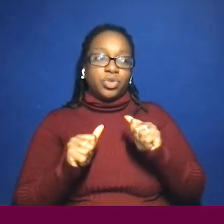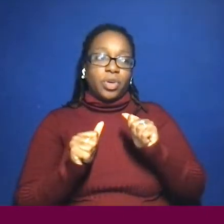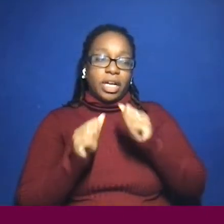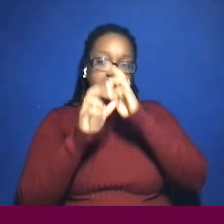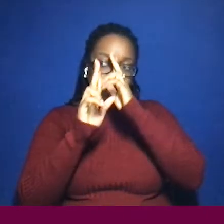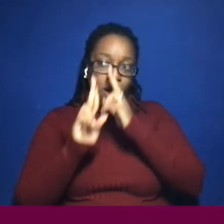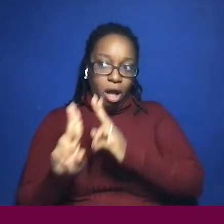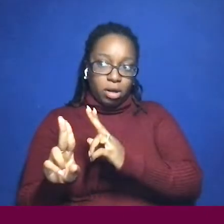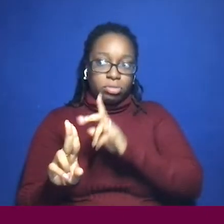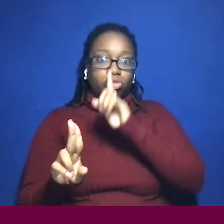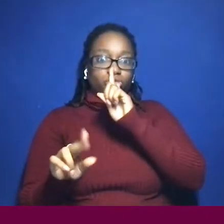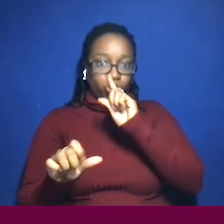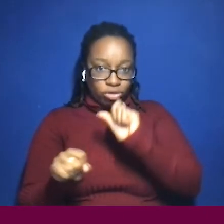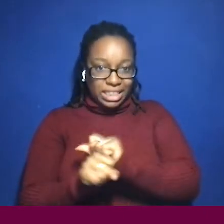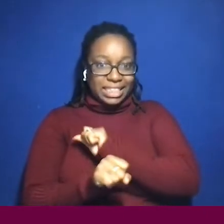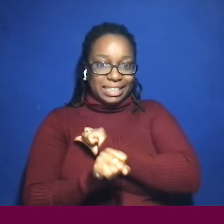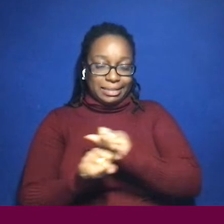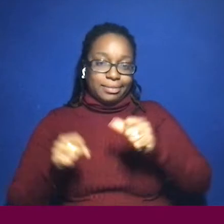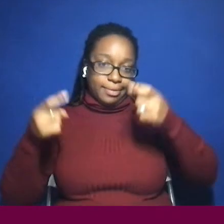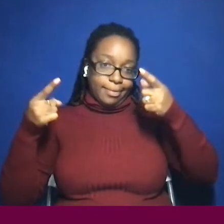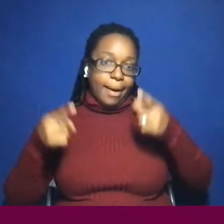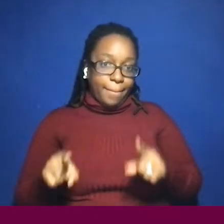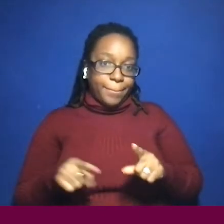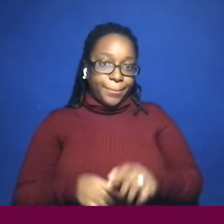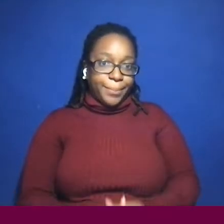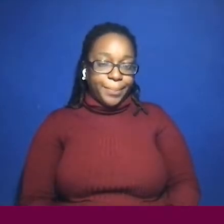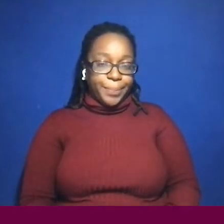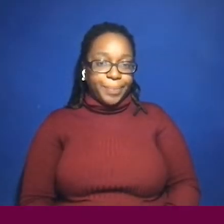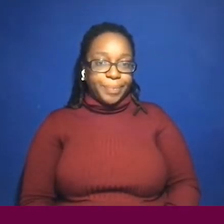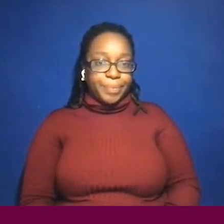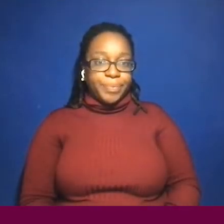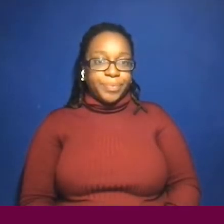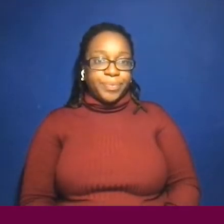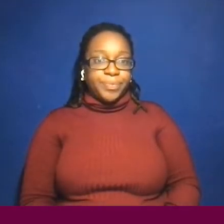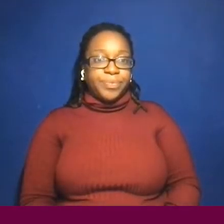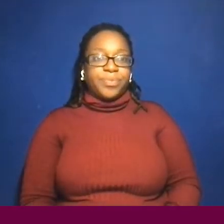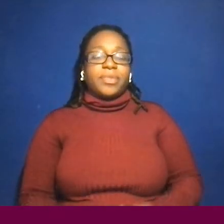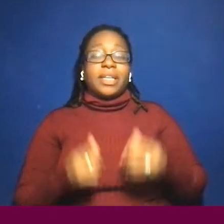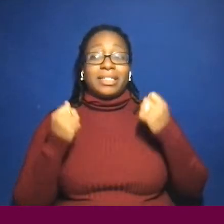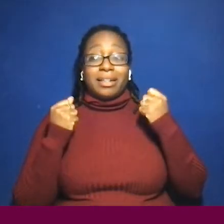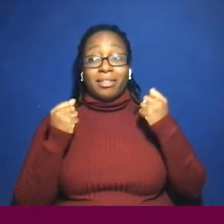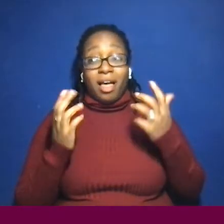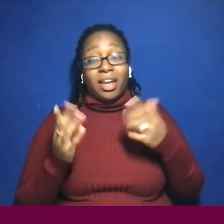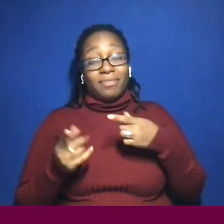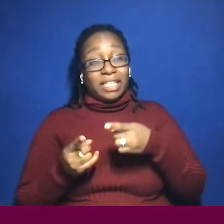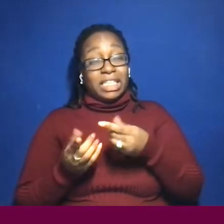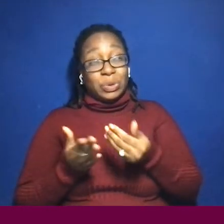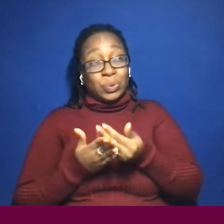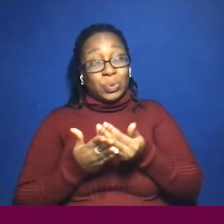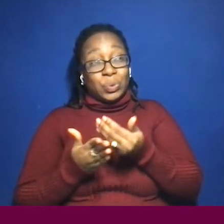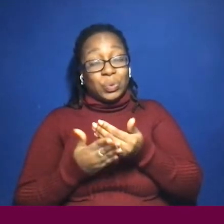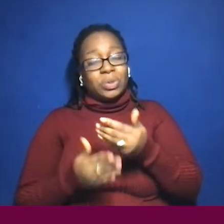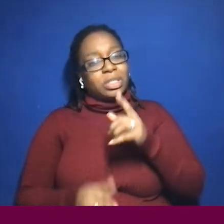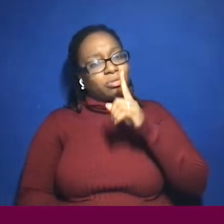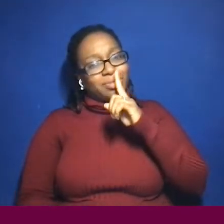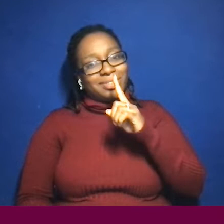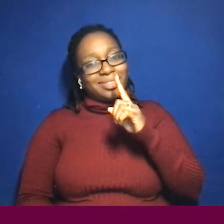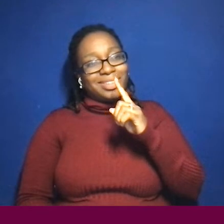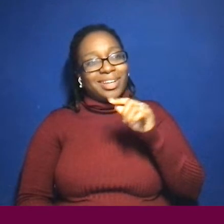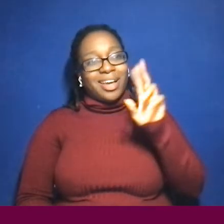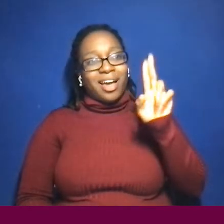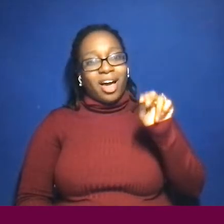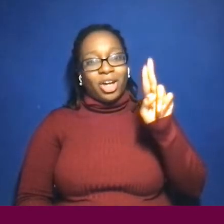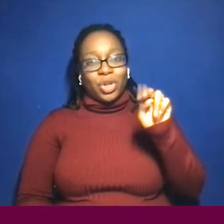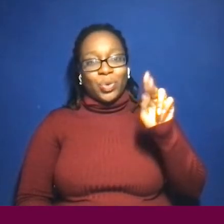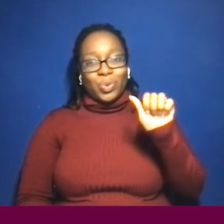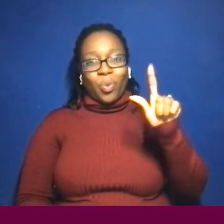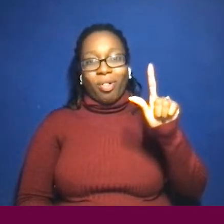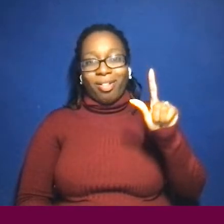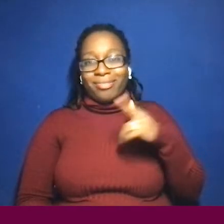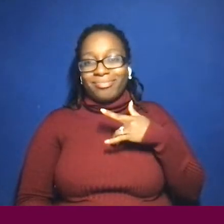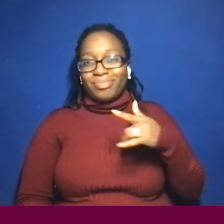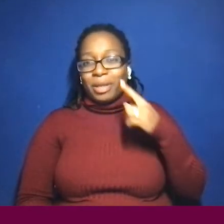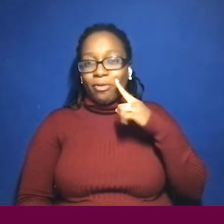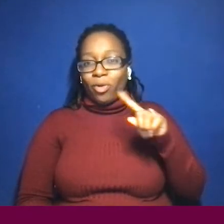events and a lot of these nuances, which is really unusual, I think, in TV where you don't have a